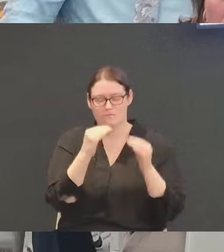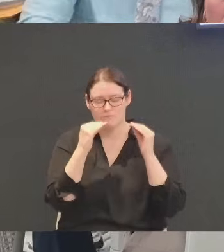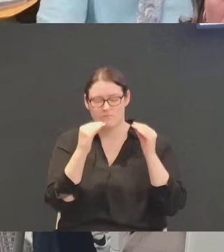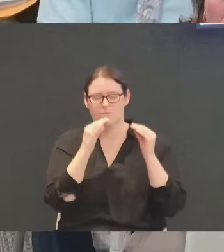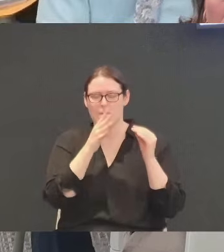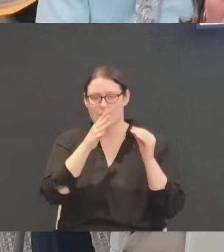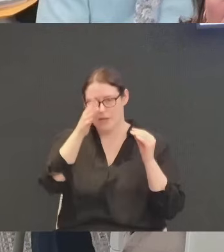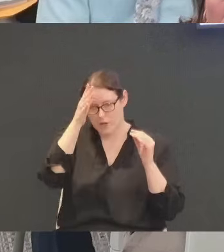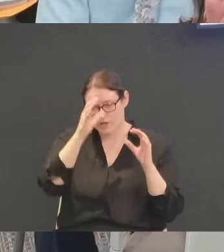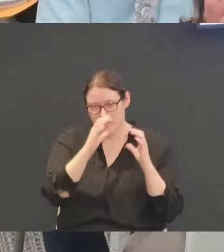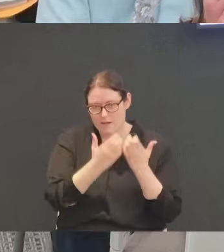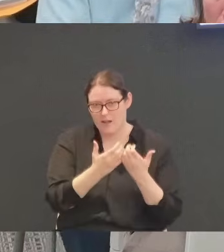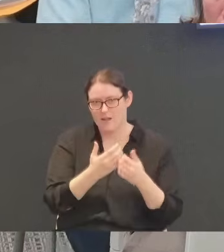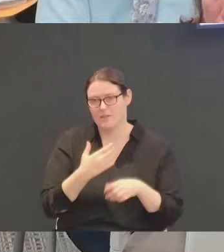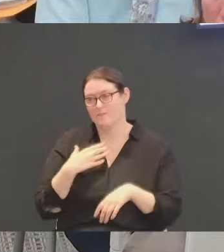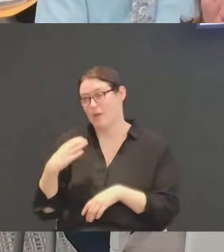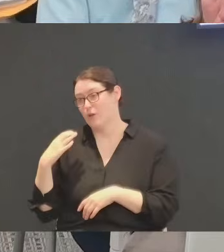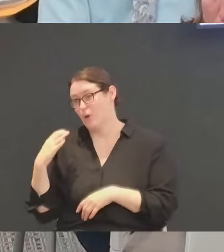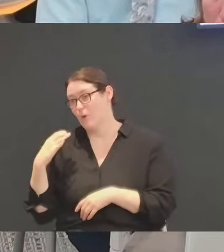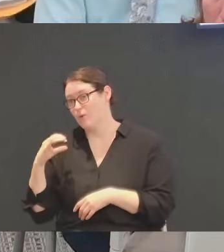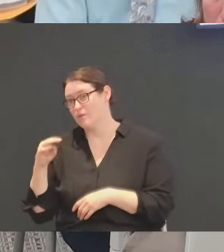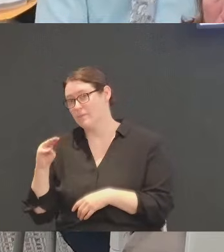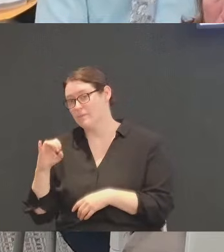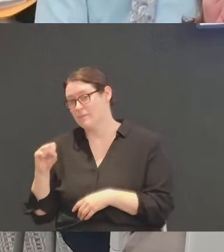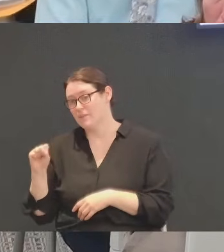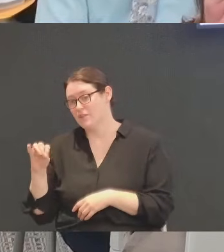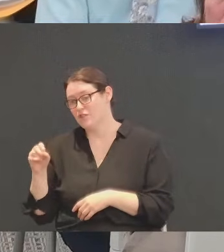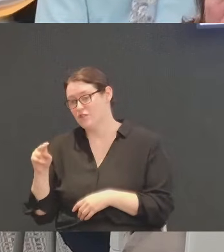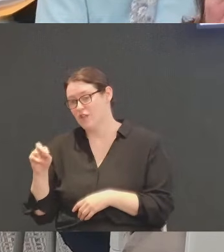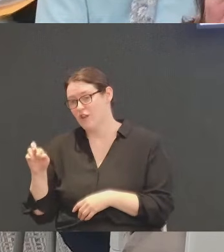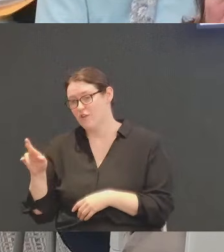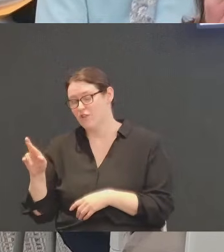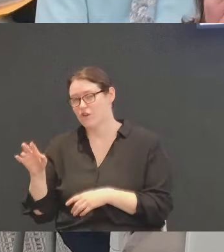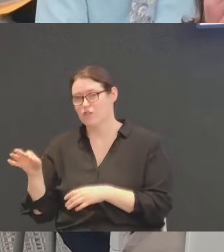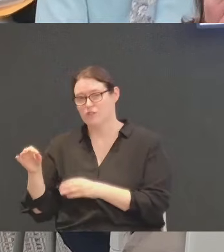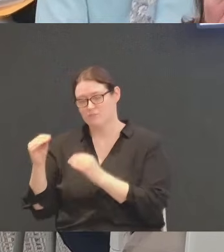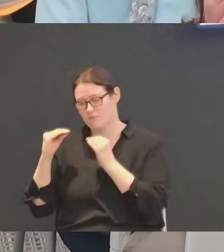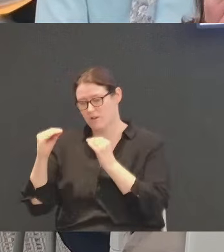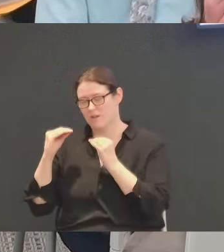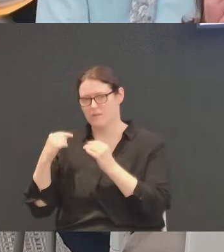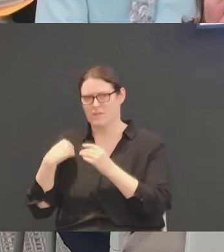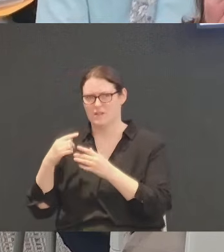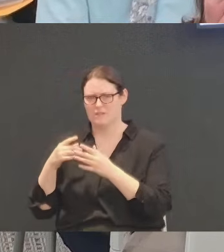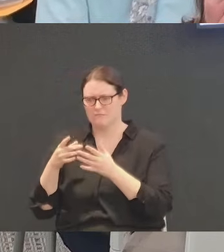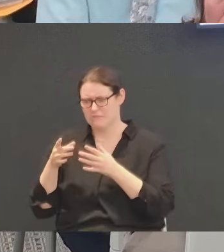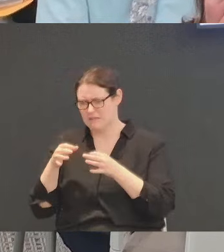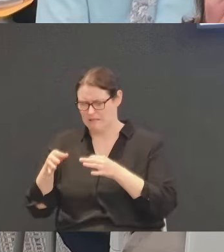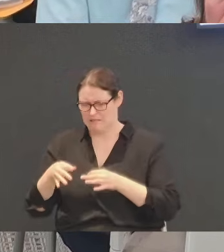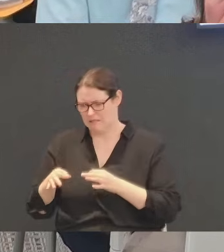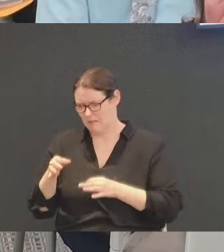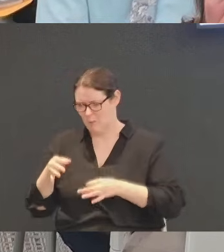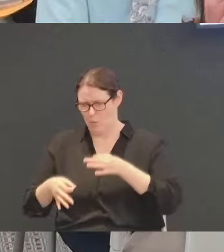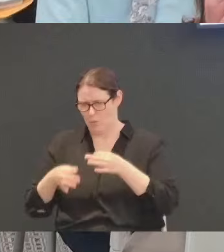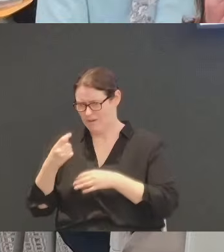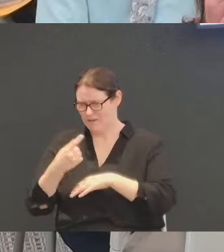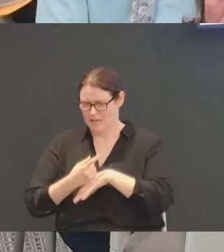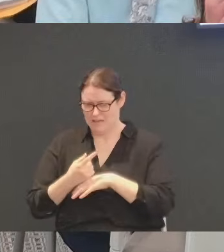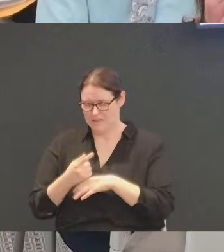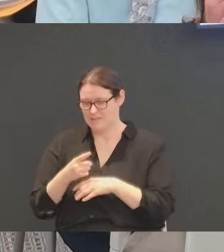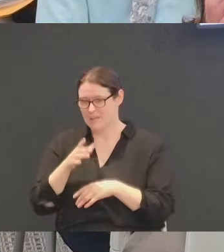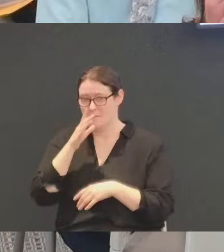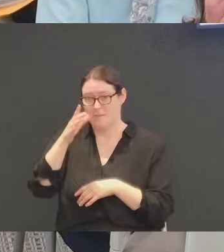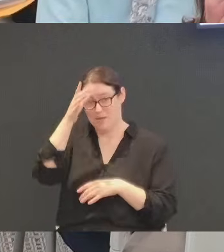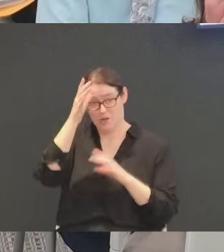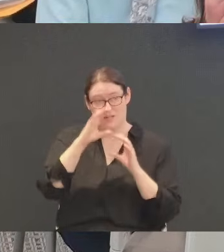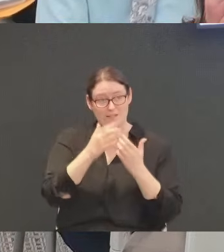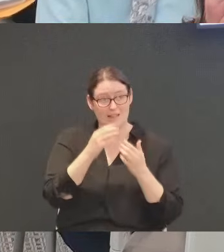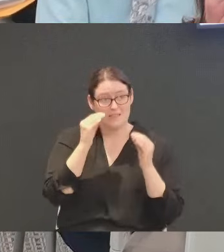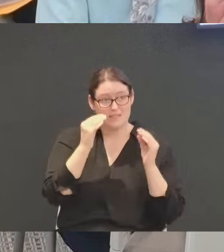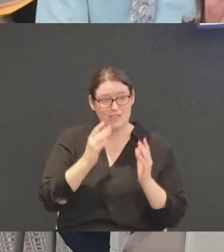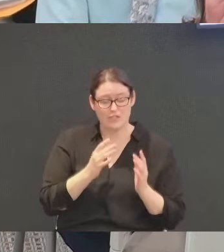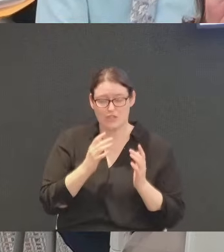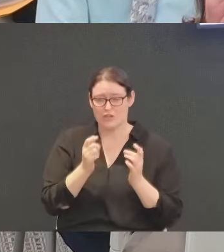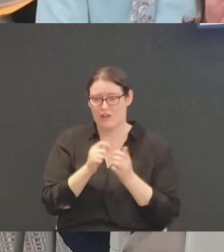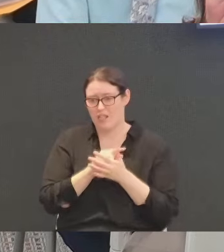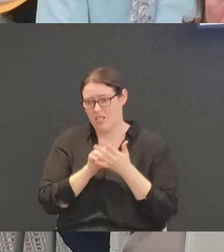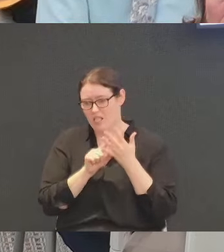my coach, Miss Jennifer, was guiding me through my court dates. my parenting class teacher